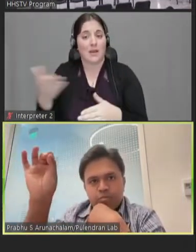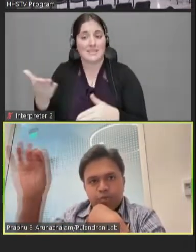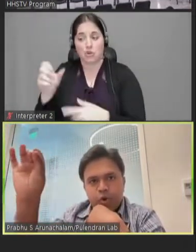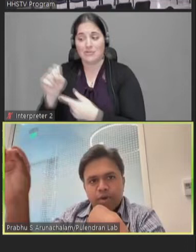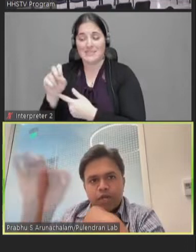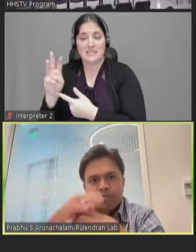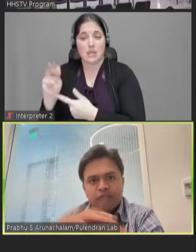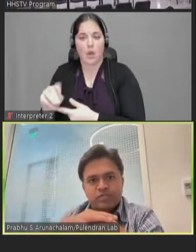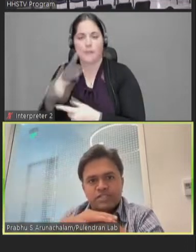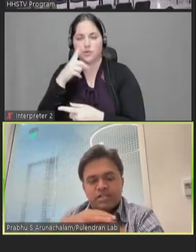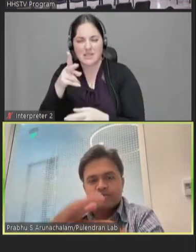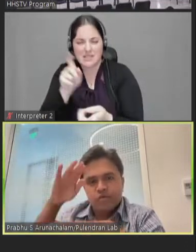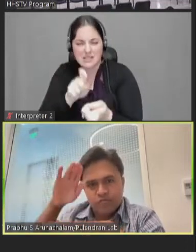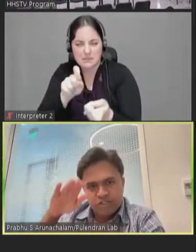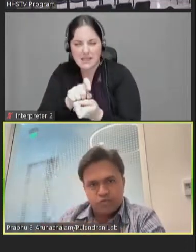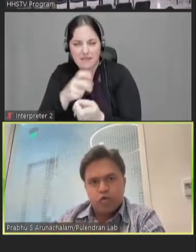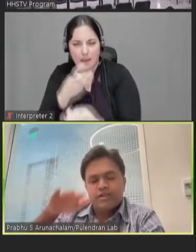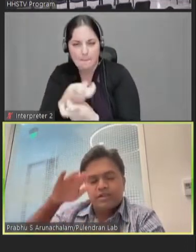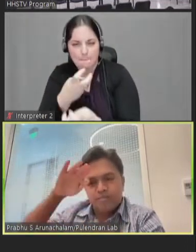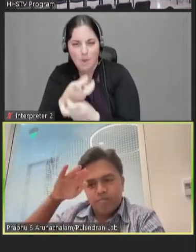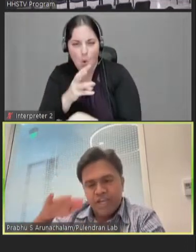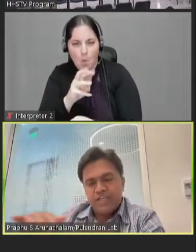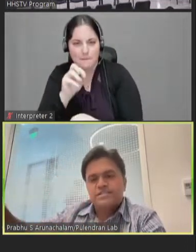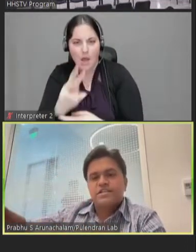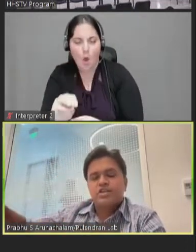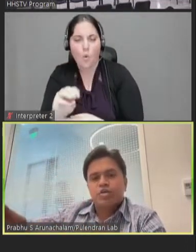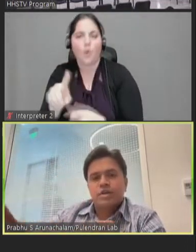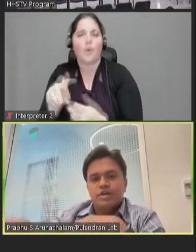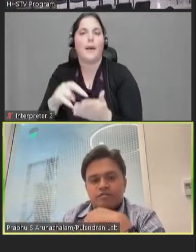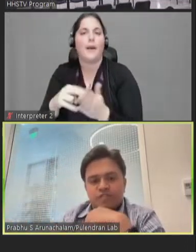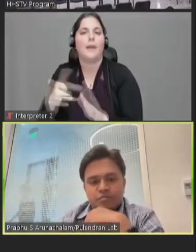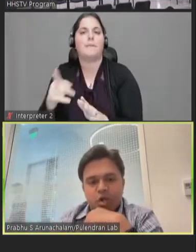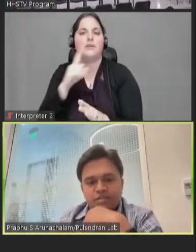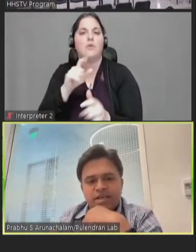bone marrow plasma cells, which is what maintains the durability of the response,